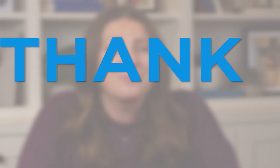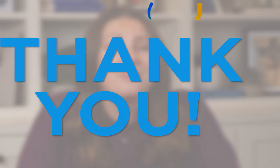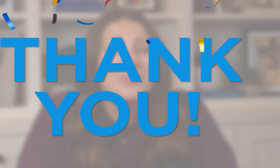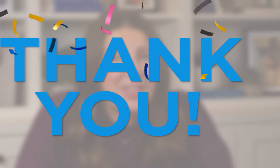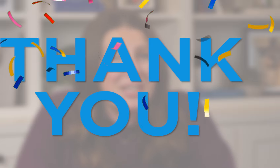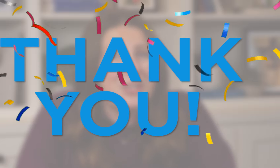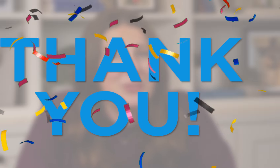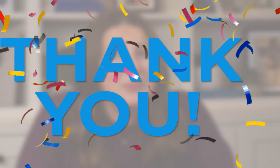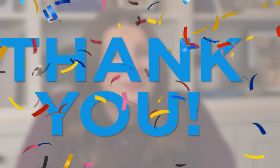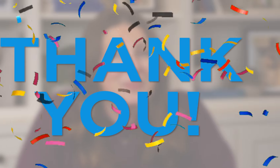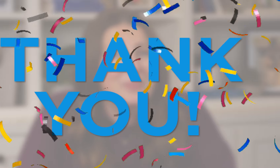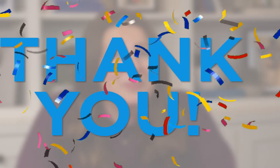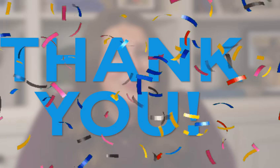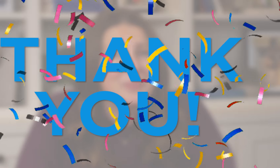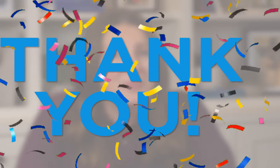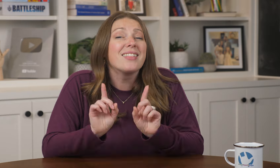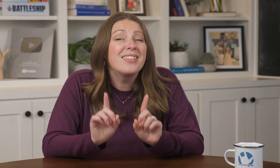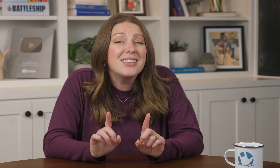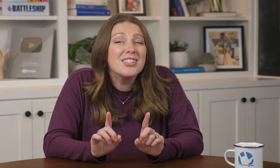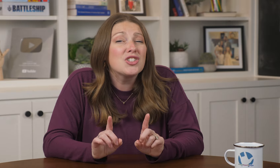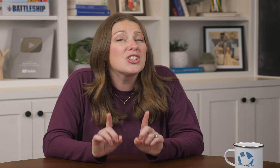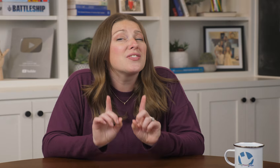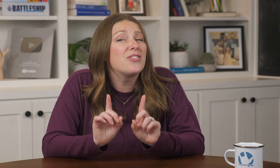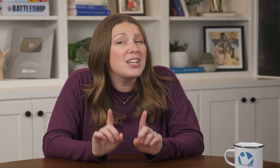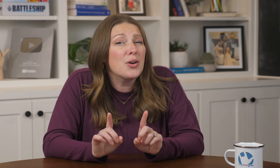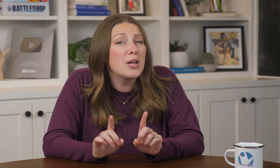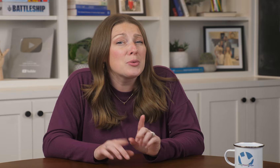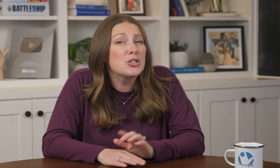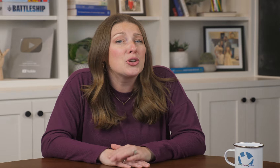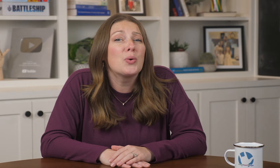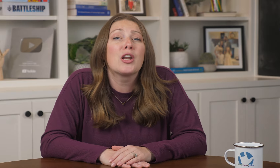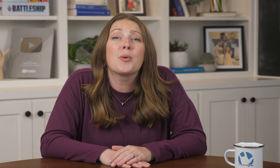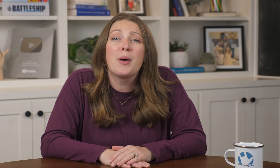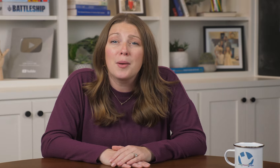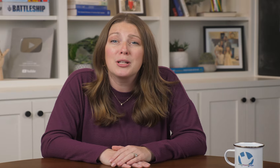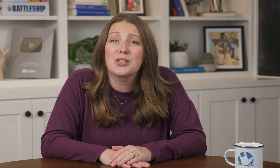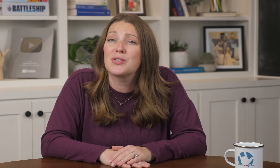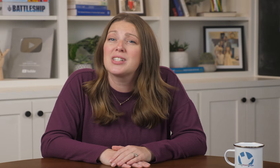Thank you. This is just video number two in our public service series,